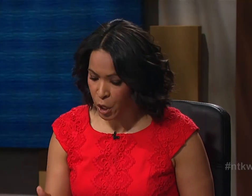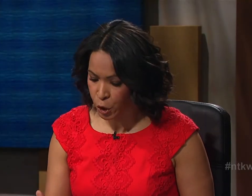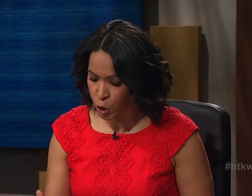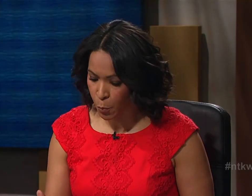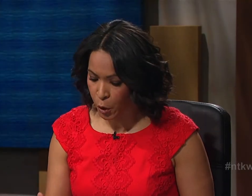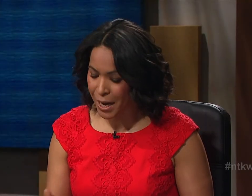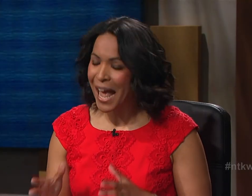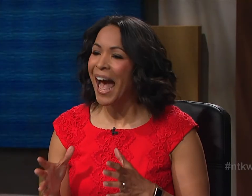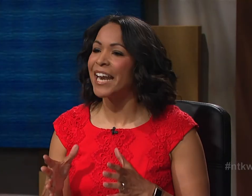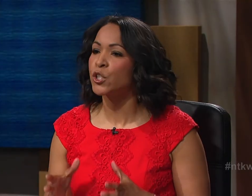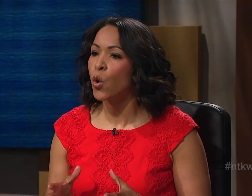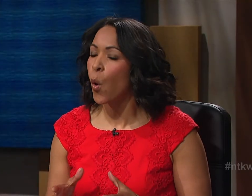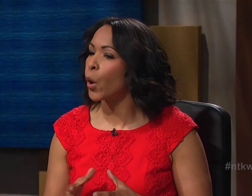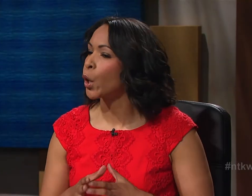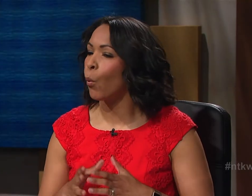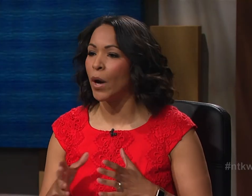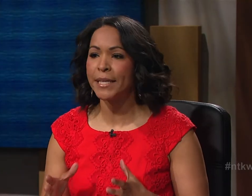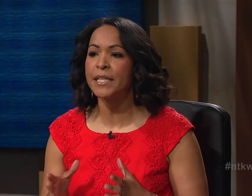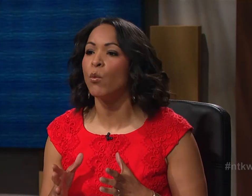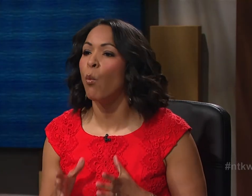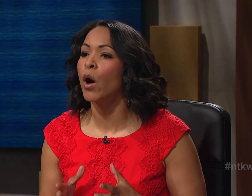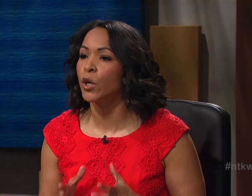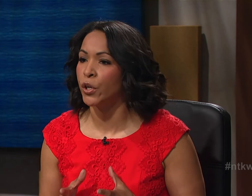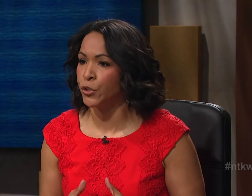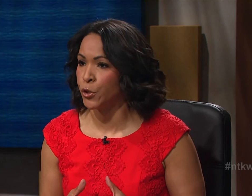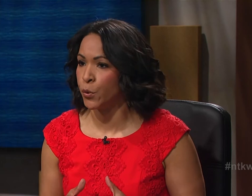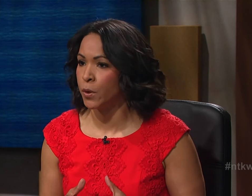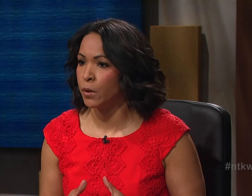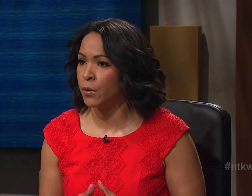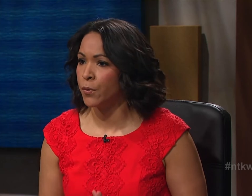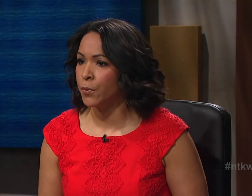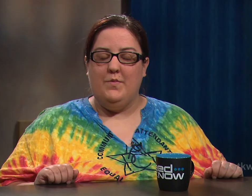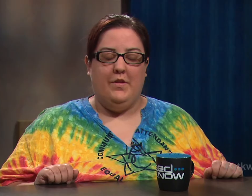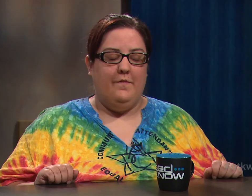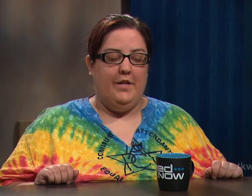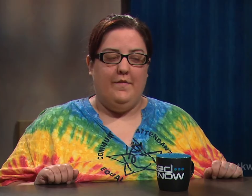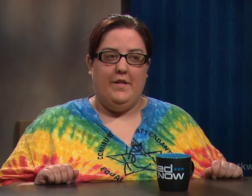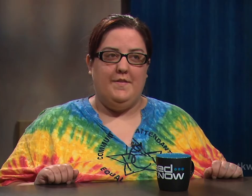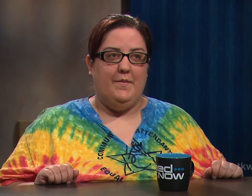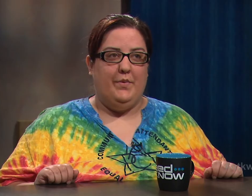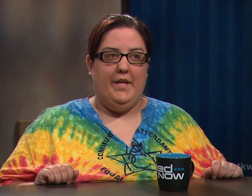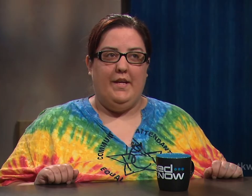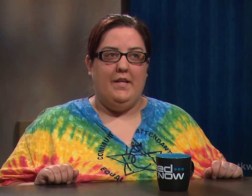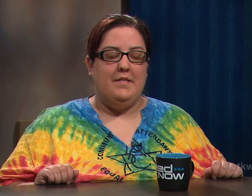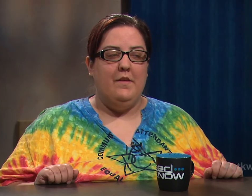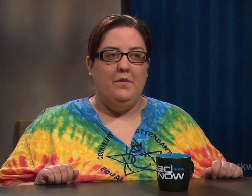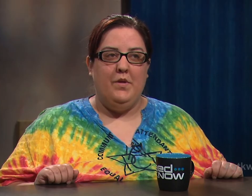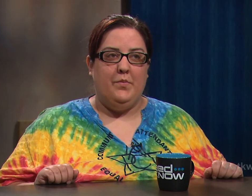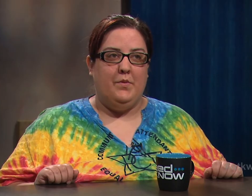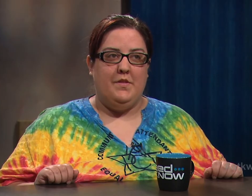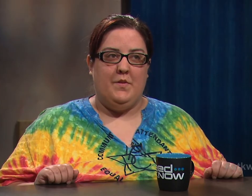CHUCK SCHUMER. AT ITS CORE WHAT IT IS, WHAT IT COULD DO? JUST TO PUT IT VERY SIMPLY IT IS GIVING PEOPLE WITH